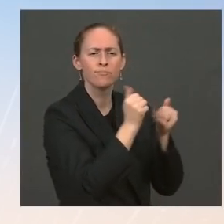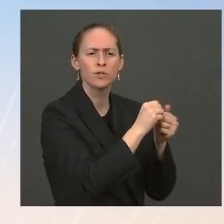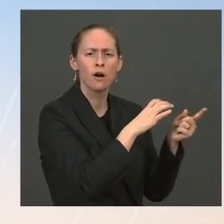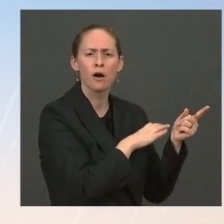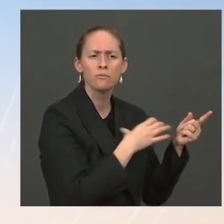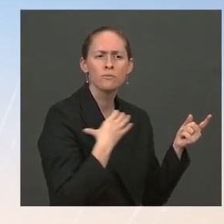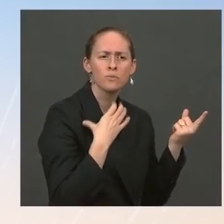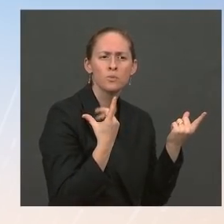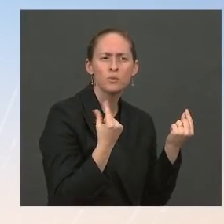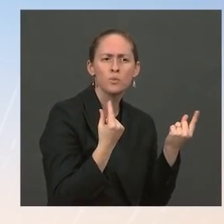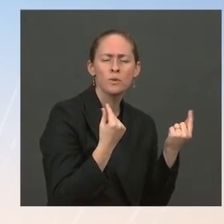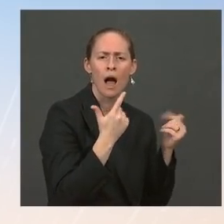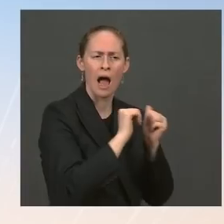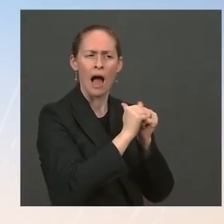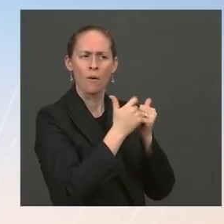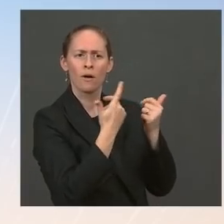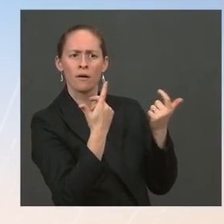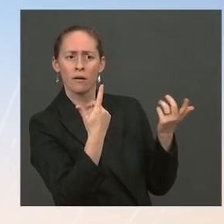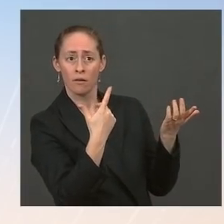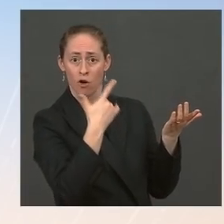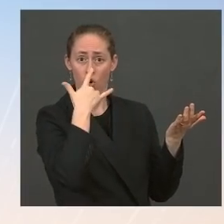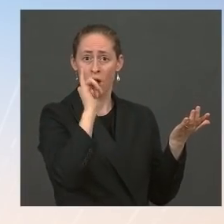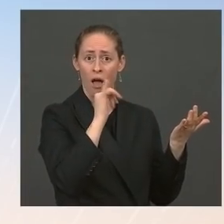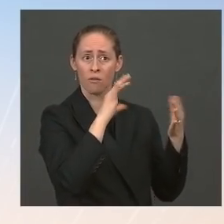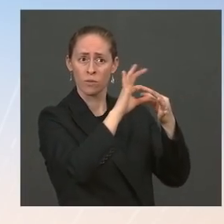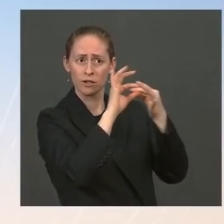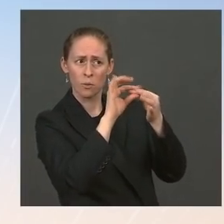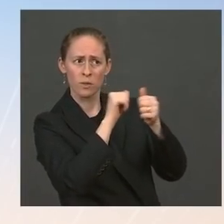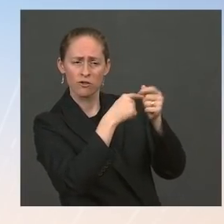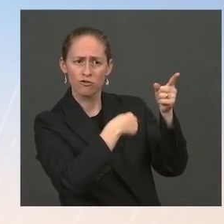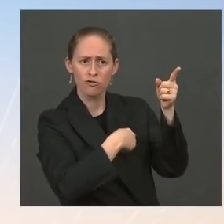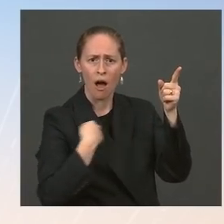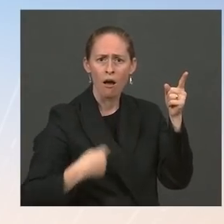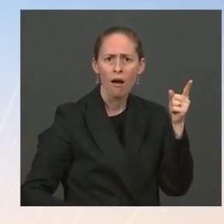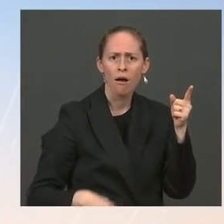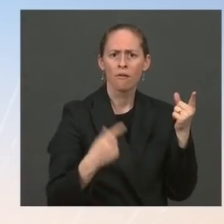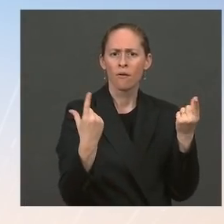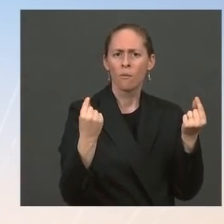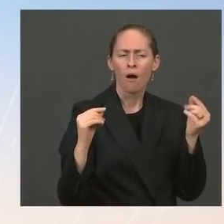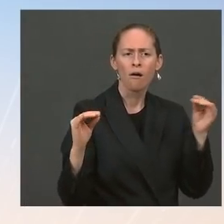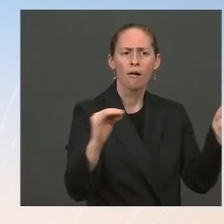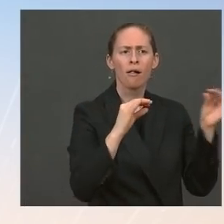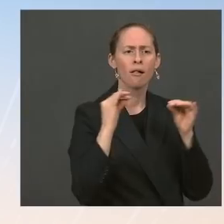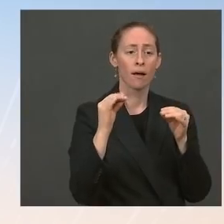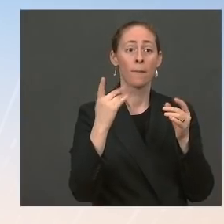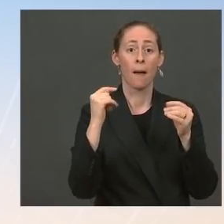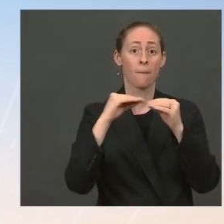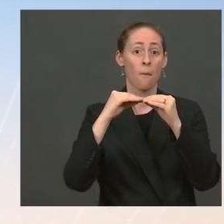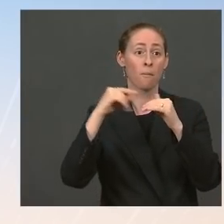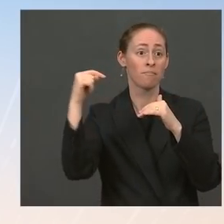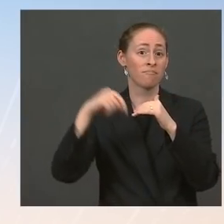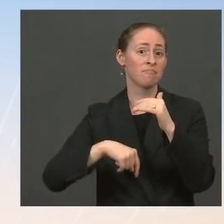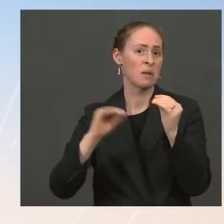and including an issue like this that there's been a lot of reporting and interest in. But, beyond that, I don't have an update, given he just answered the question himself.